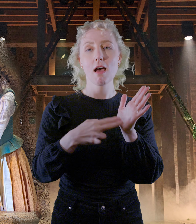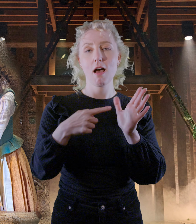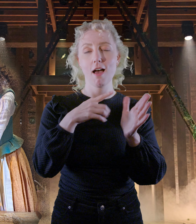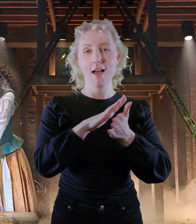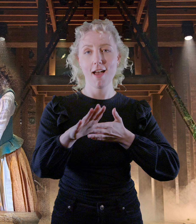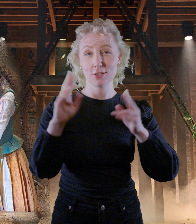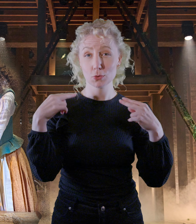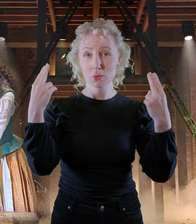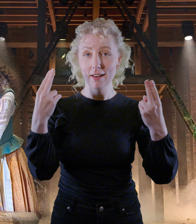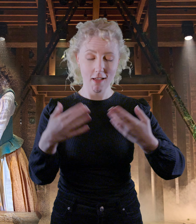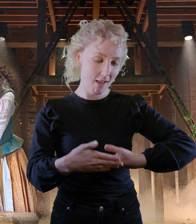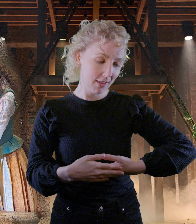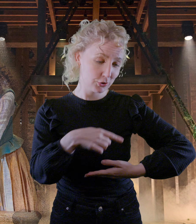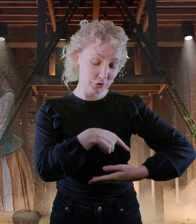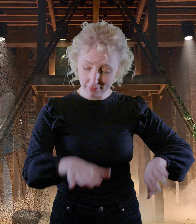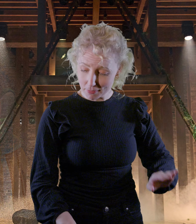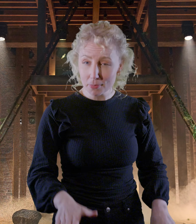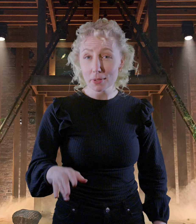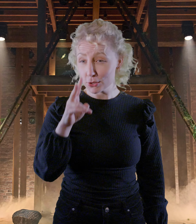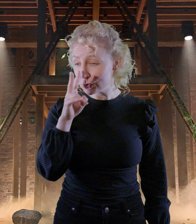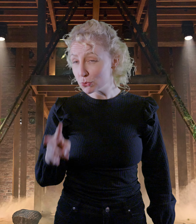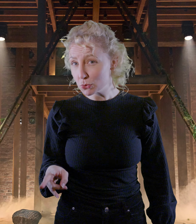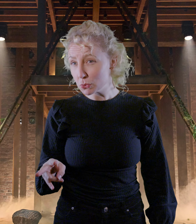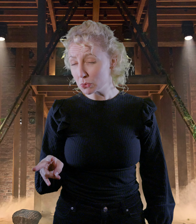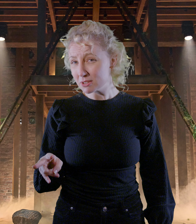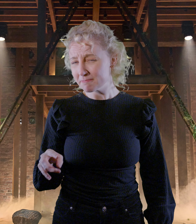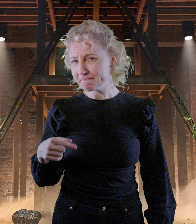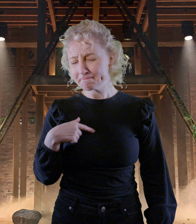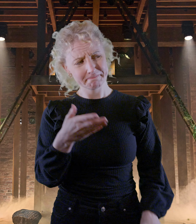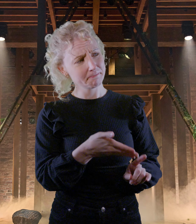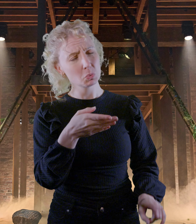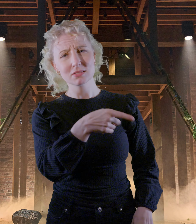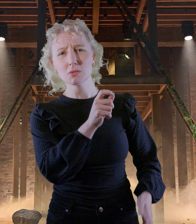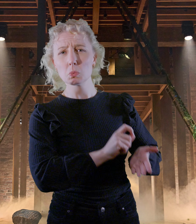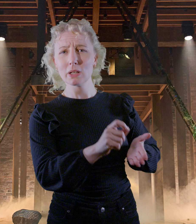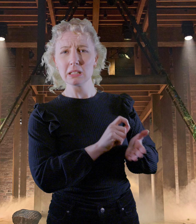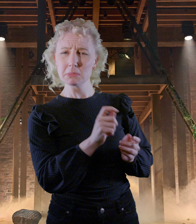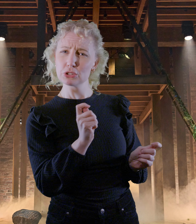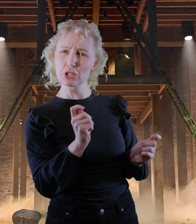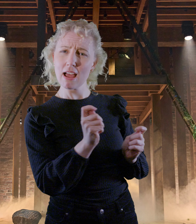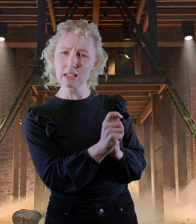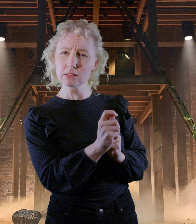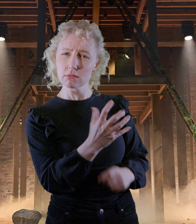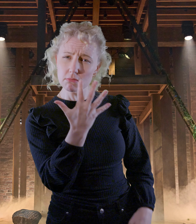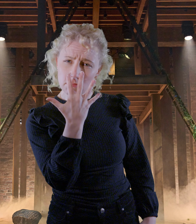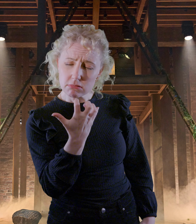When Susanna is two years old, Agnes notices that William has changed and become sullen.